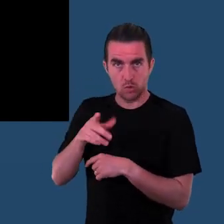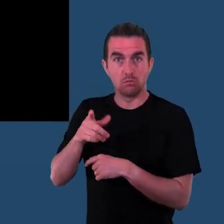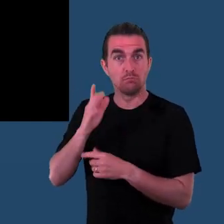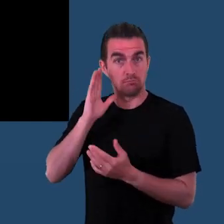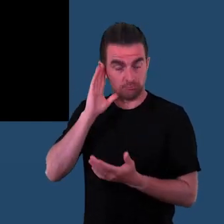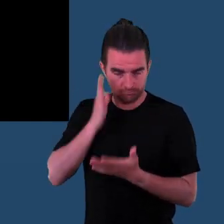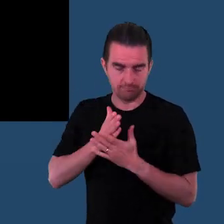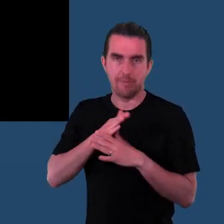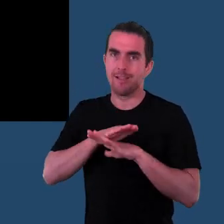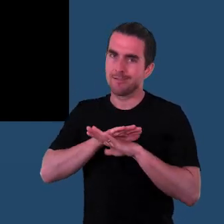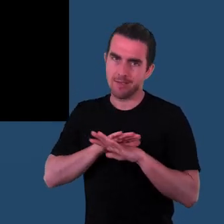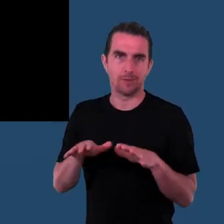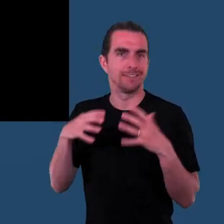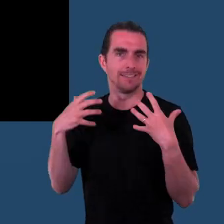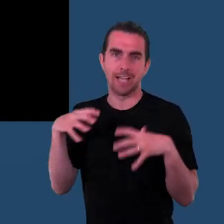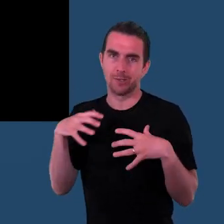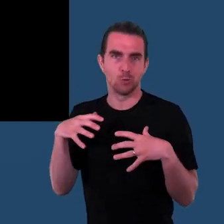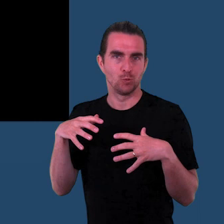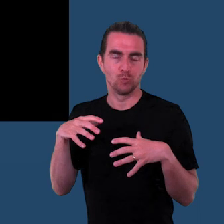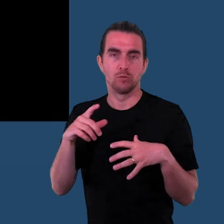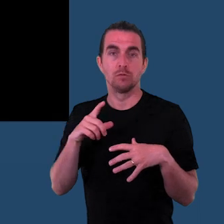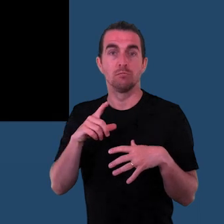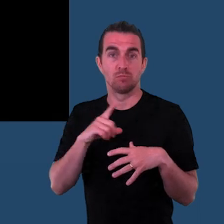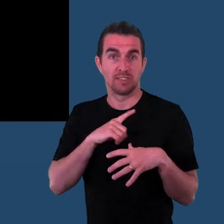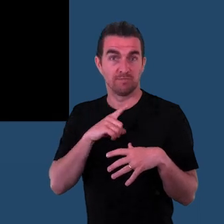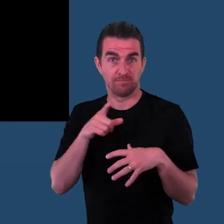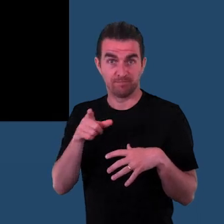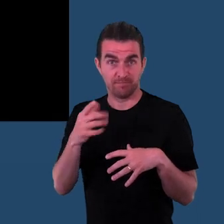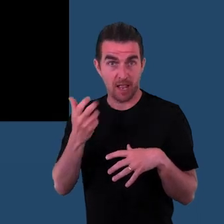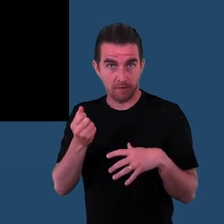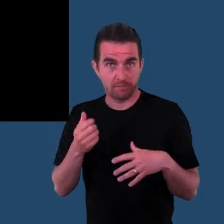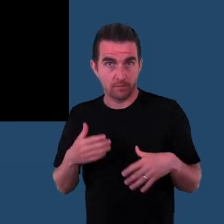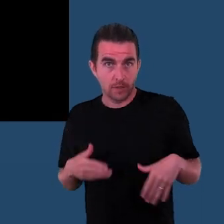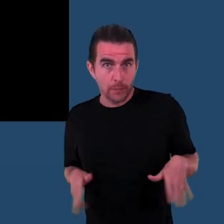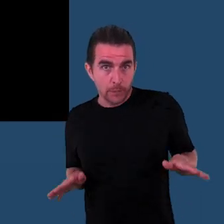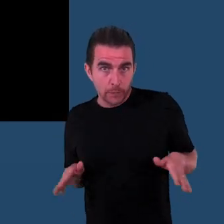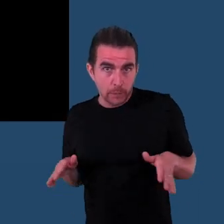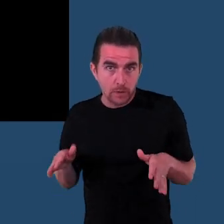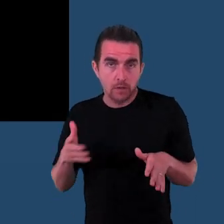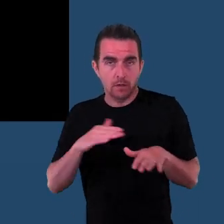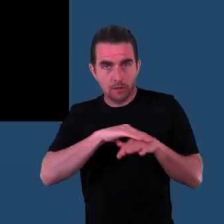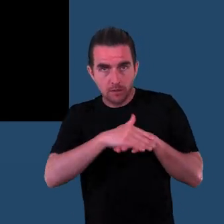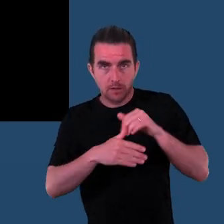but they are definitely not dinosaurs, again, 'cause you can see, they've got fins, or flipper-like appendages.